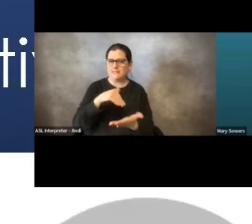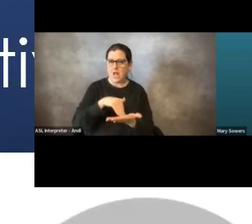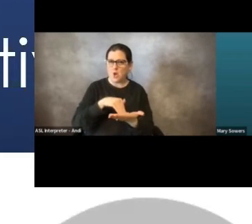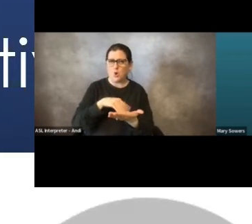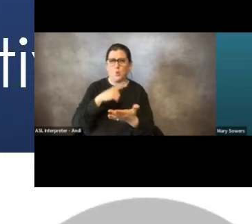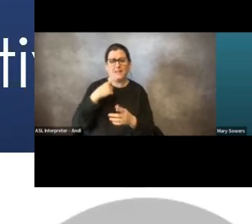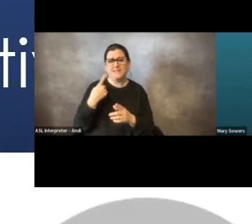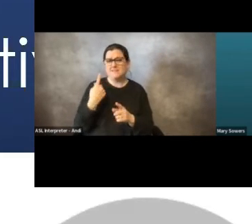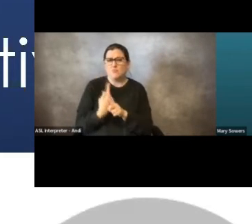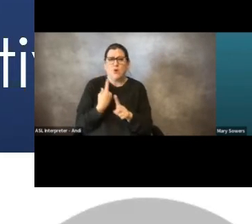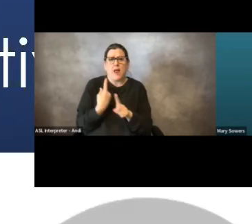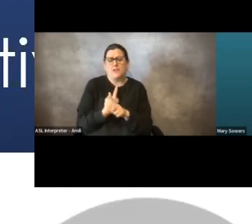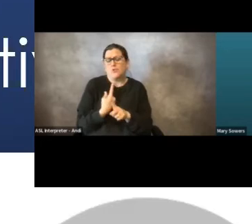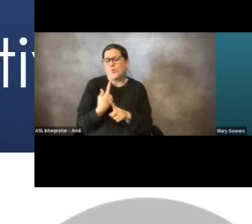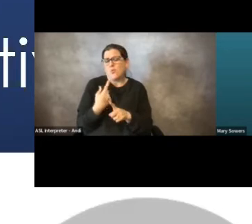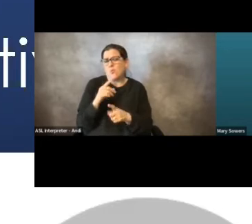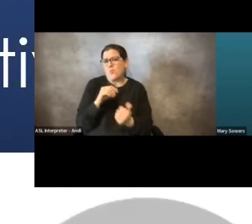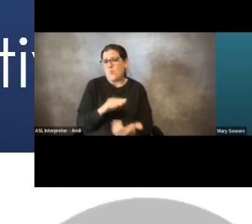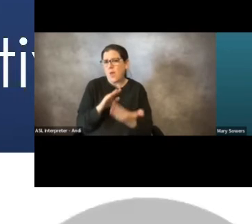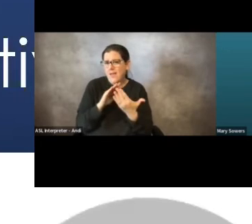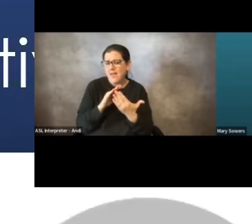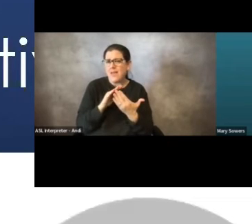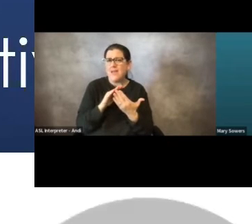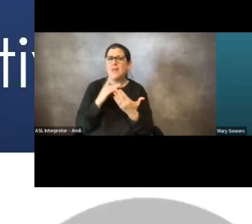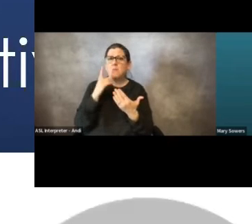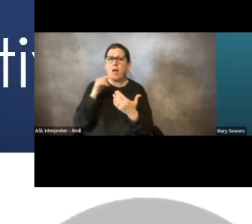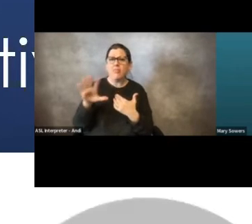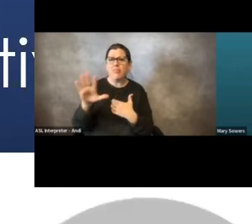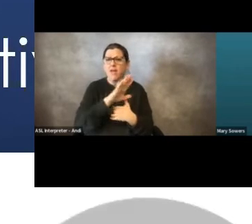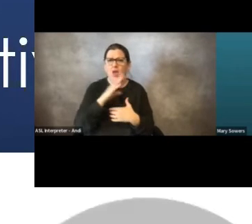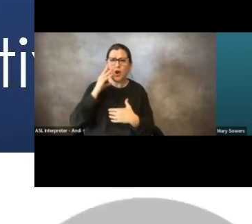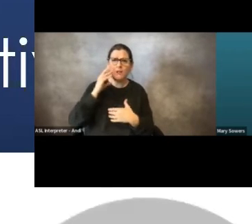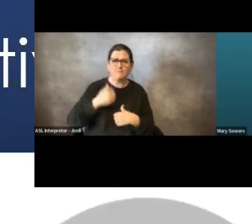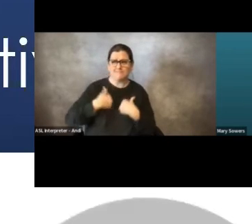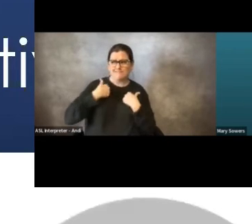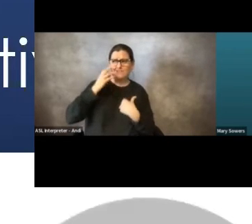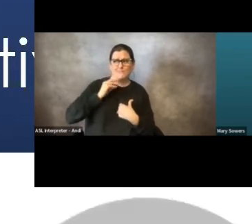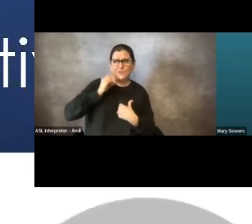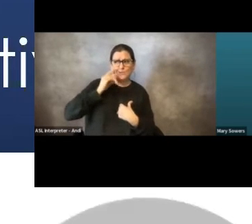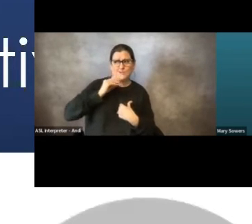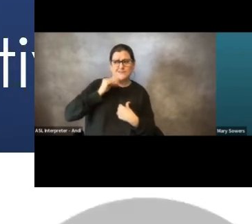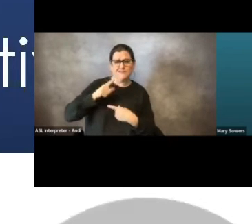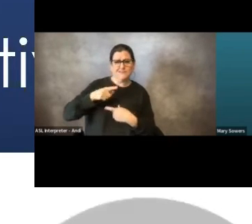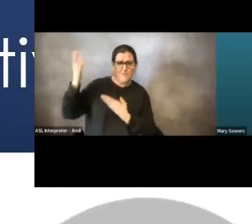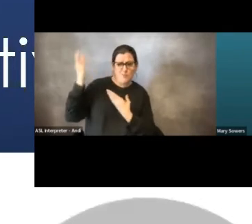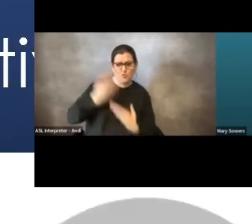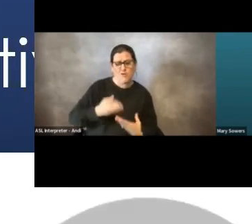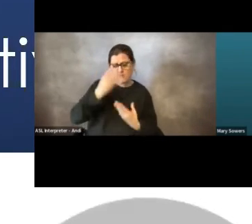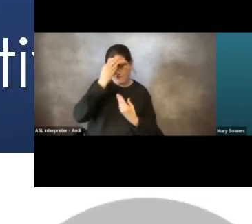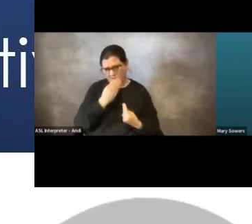way, where, you know, they're obviously, because of their lived experiences, they are bringing to bear some really